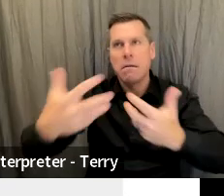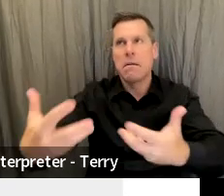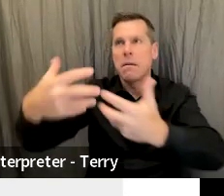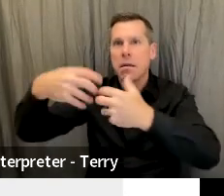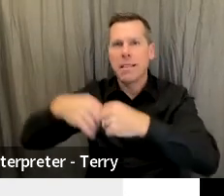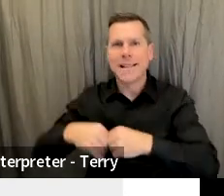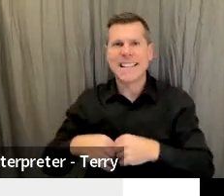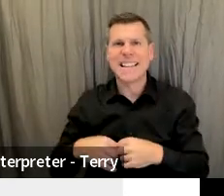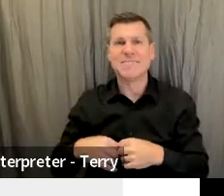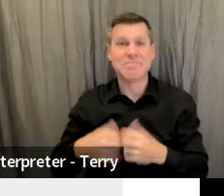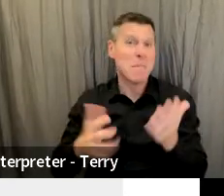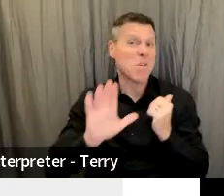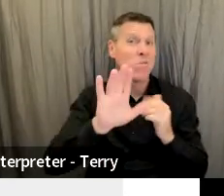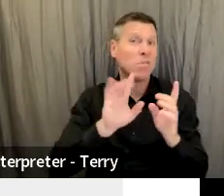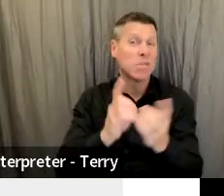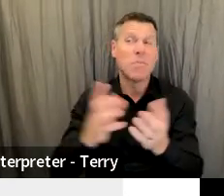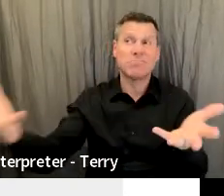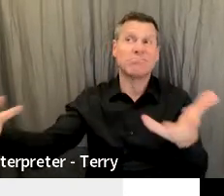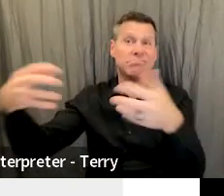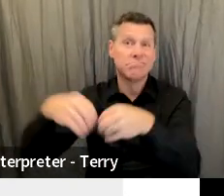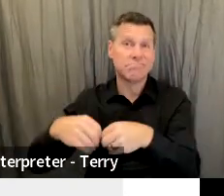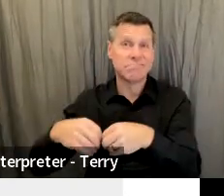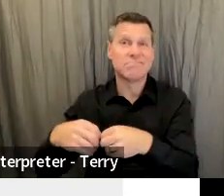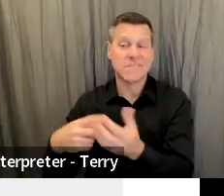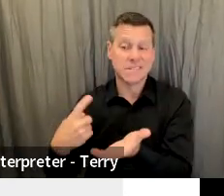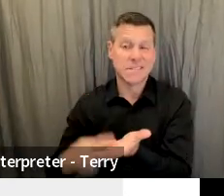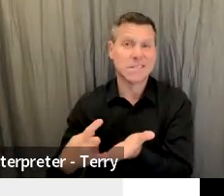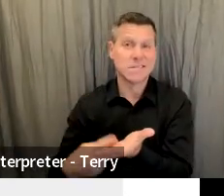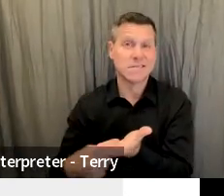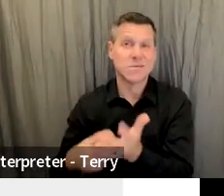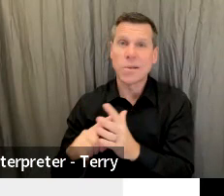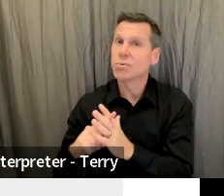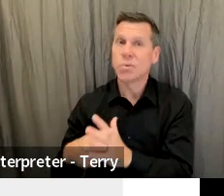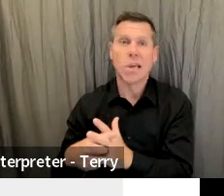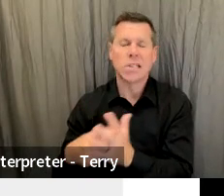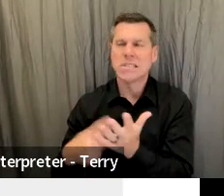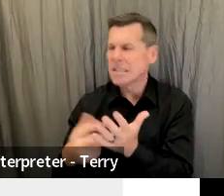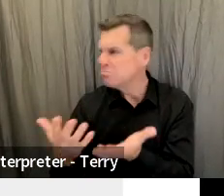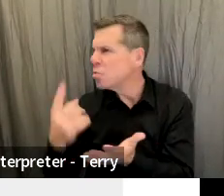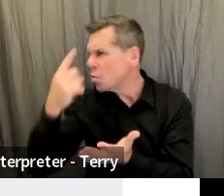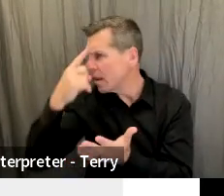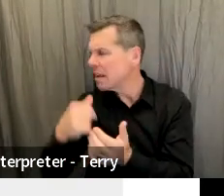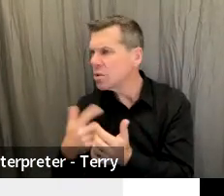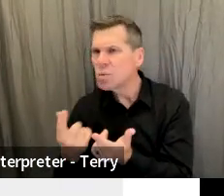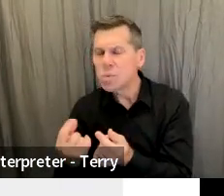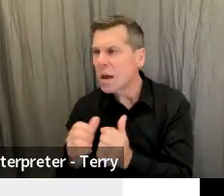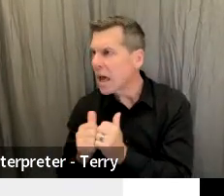about and thought about from the beginning. It's not going to be the same for every single department.